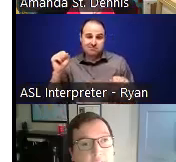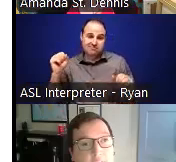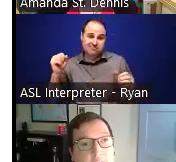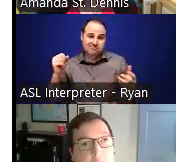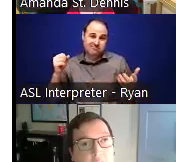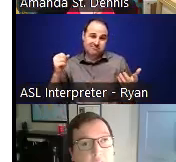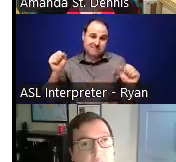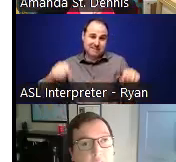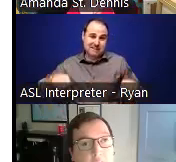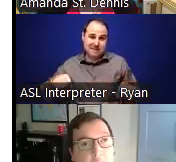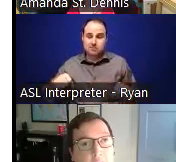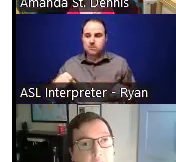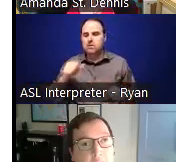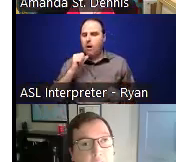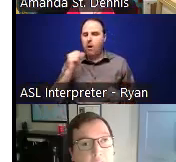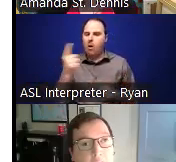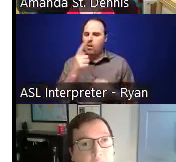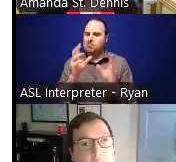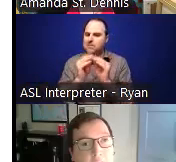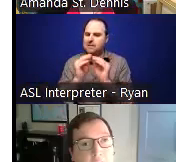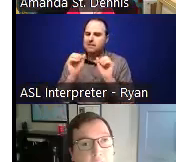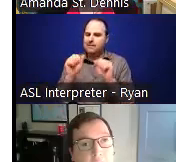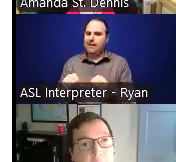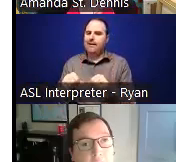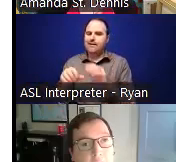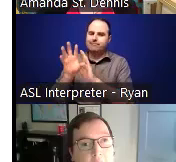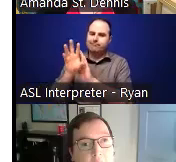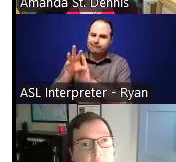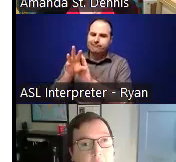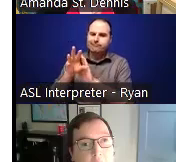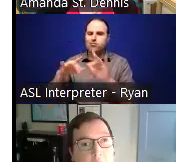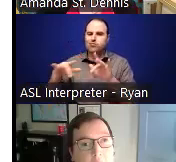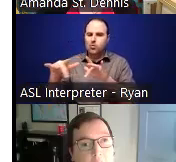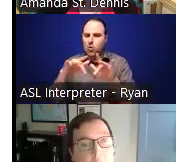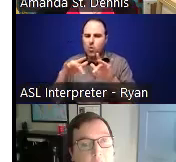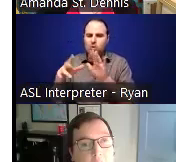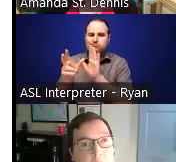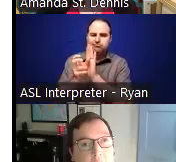confidential reasons or other reasons, but being clear to ask about which meetings are recorded and